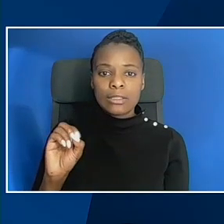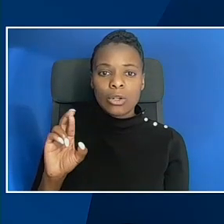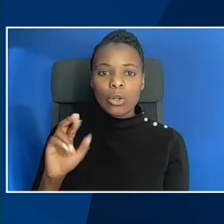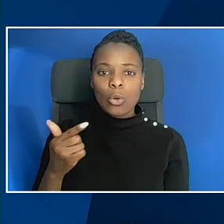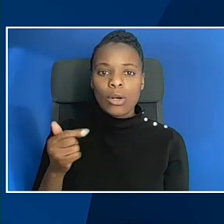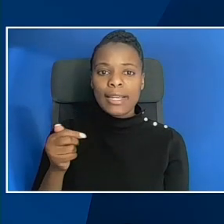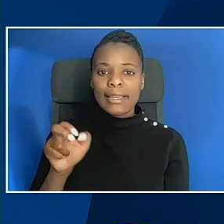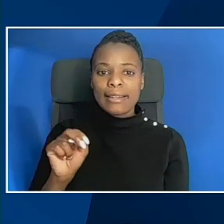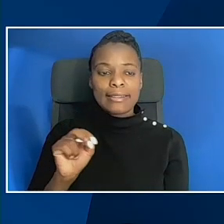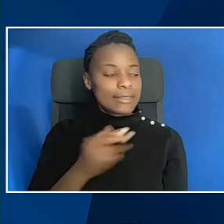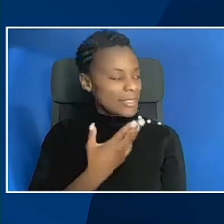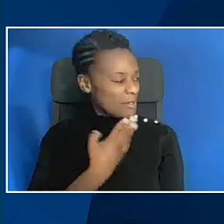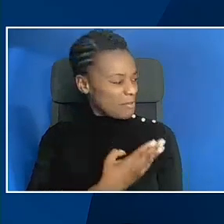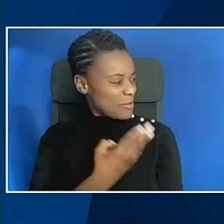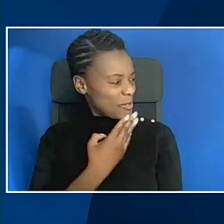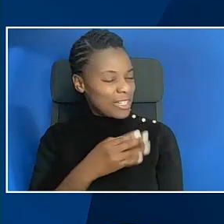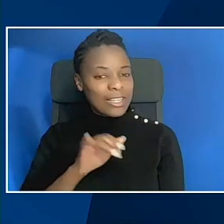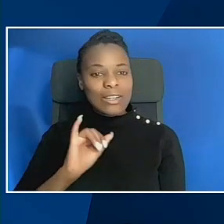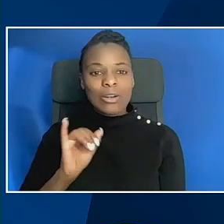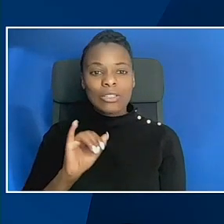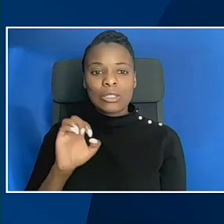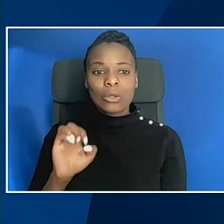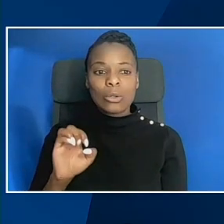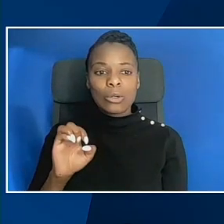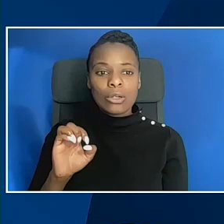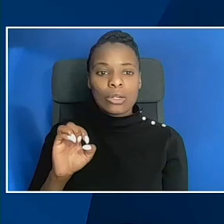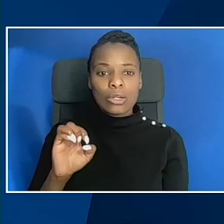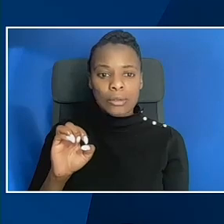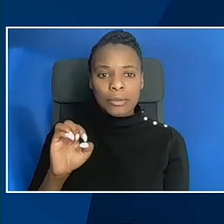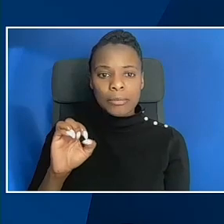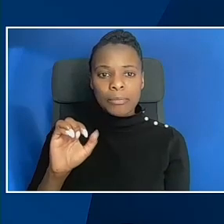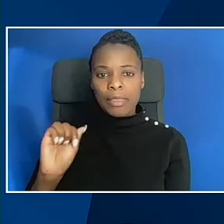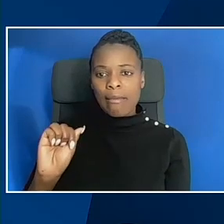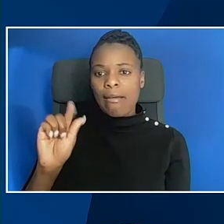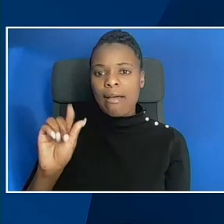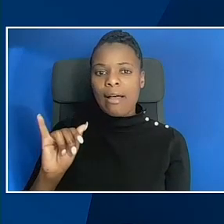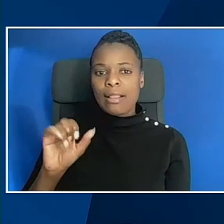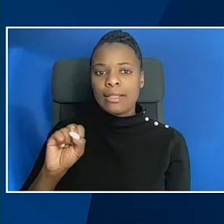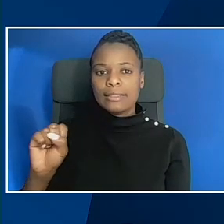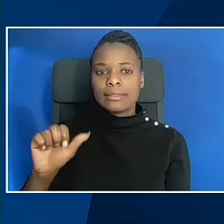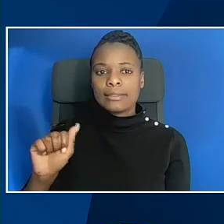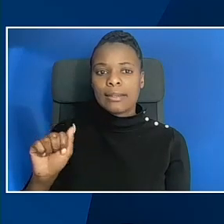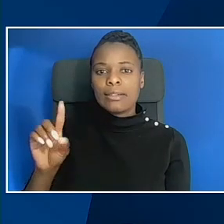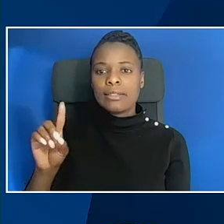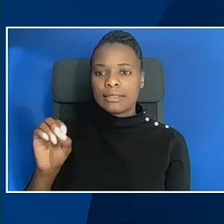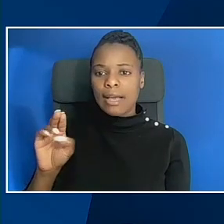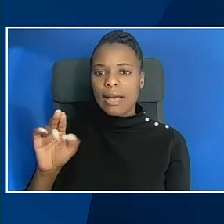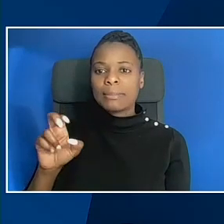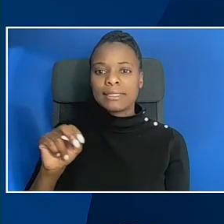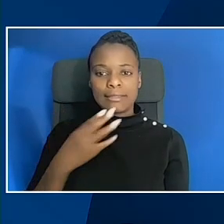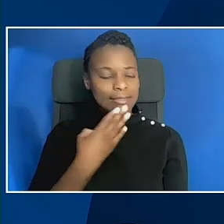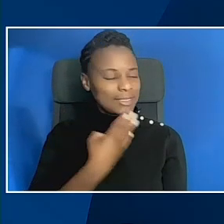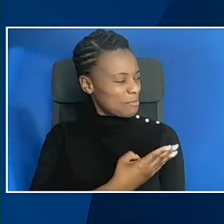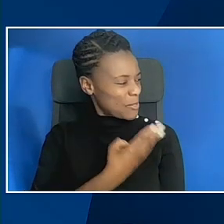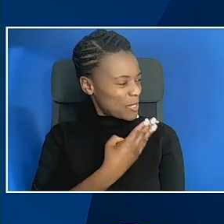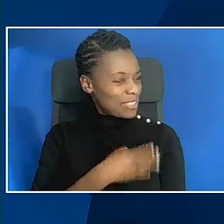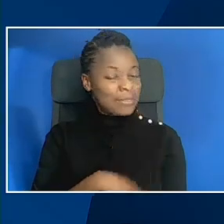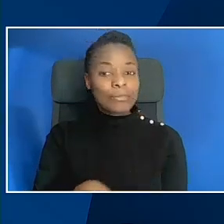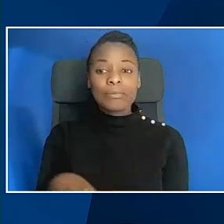Good morning. And Alyssa Dobson. Good morning. Representing public two-year institutions,